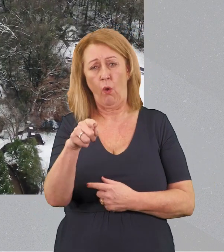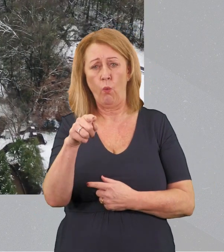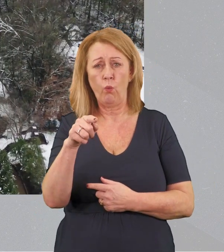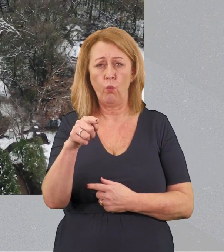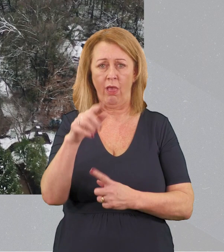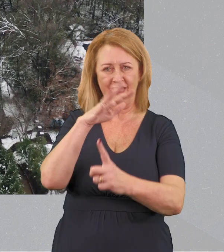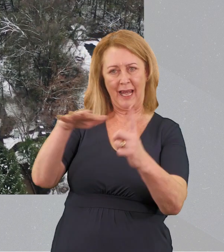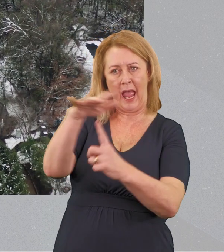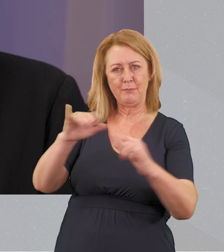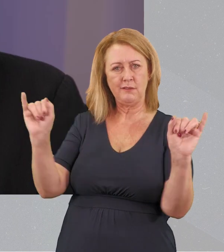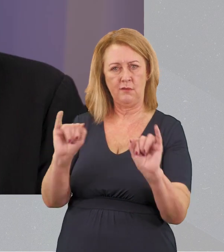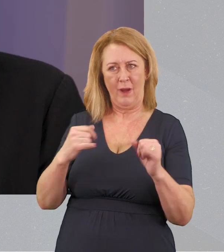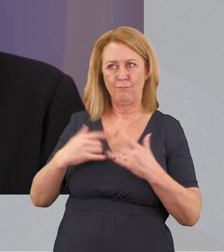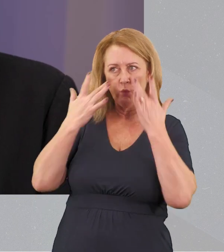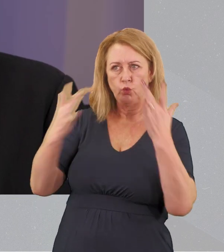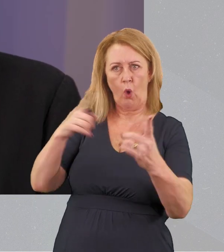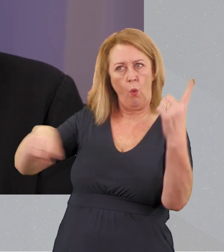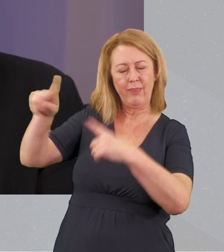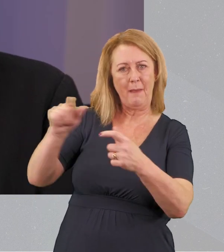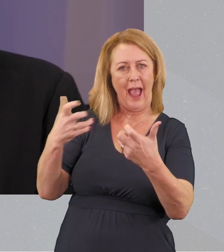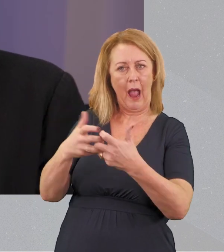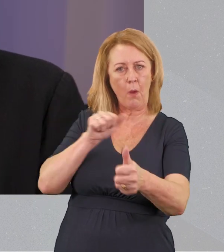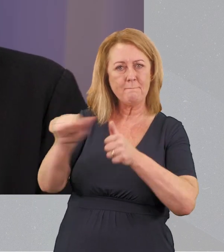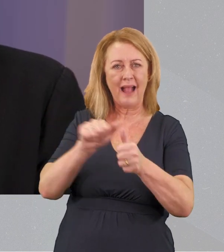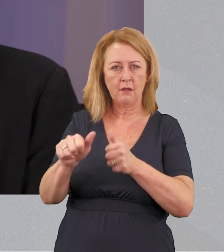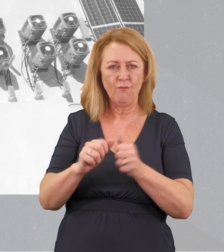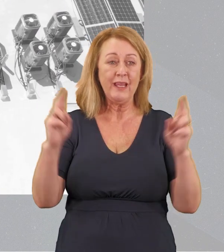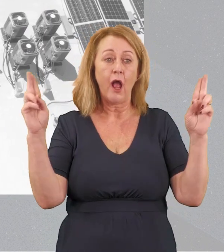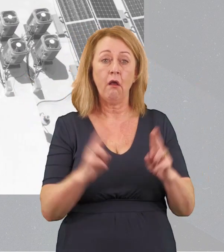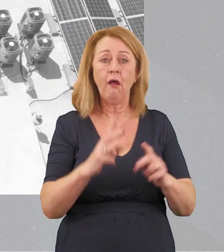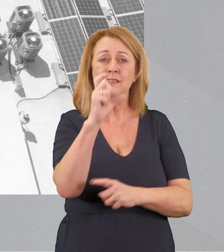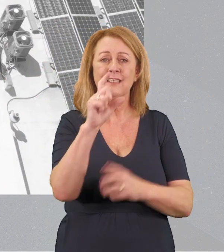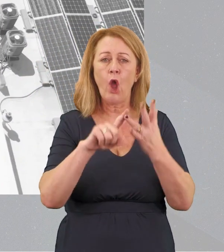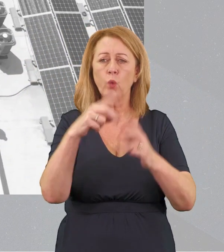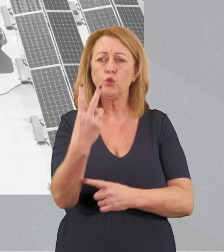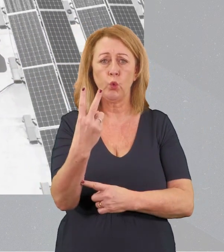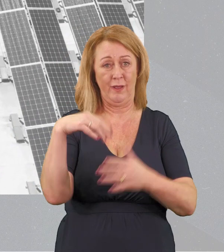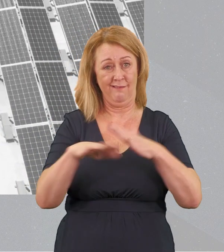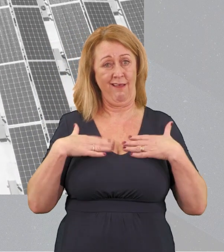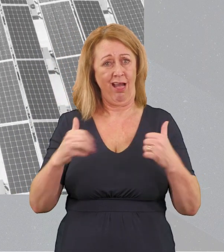For the climate crisis, we need to lead by example. And if we could decarbonize our health systems globally,